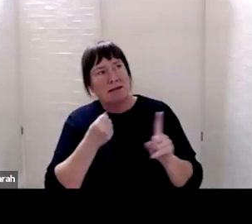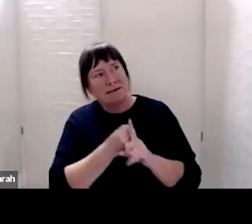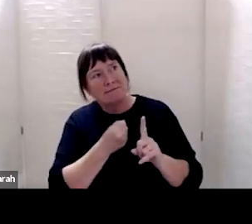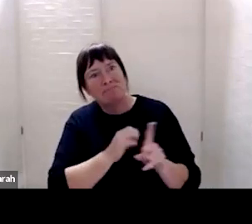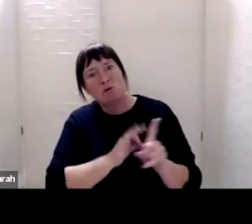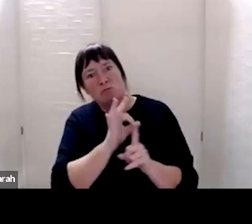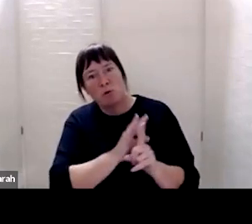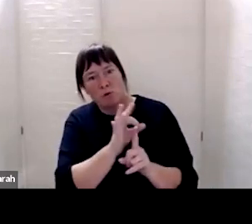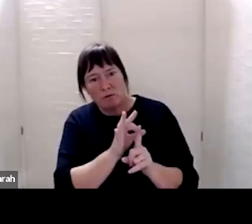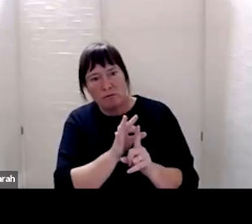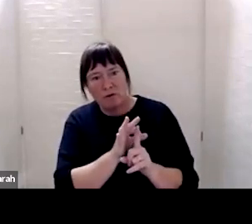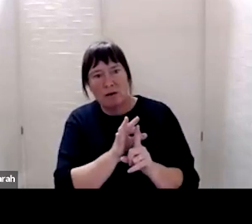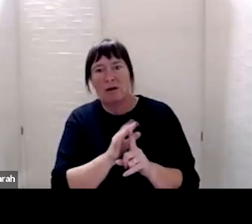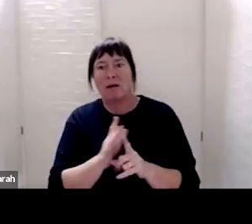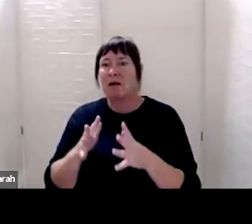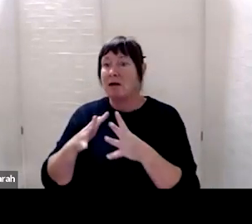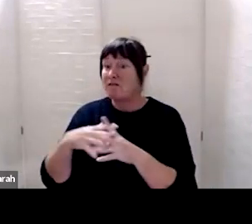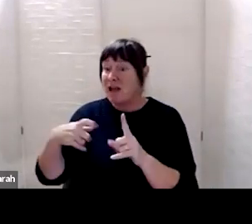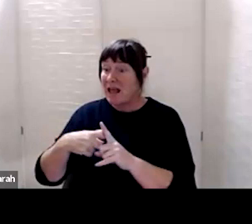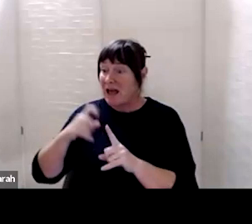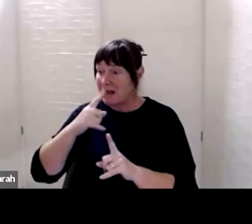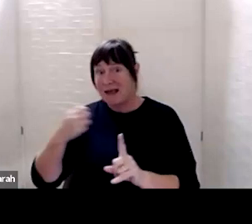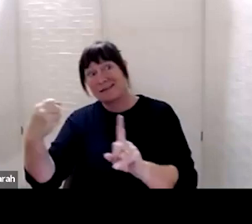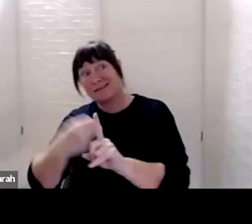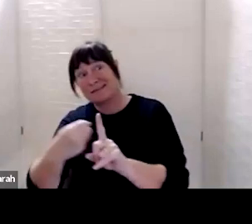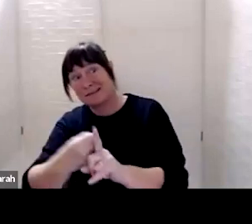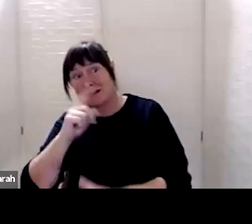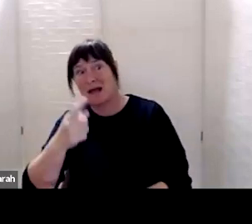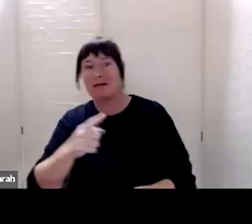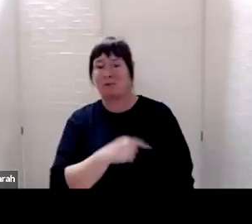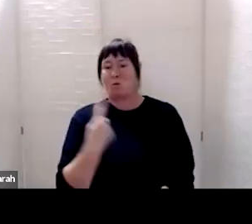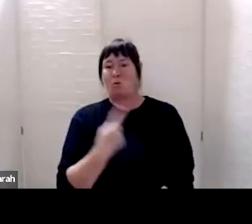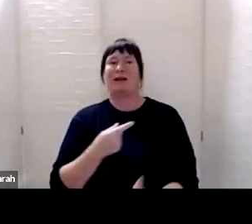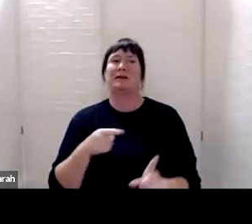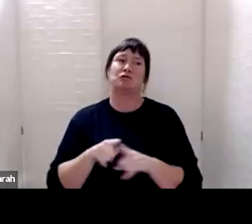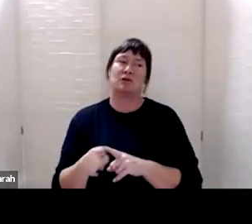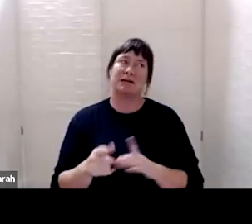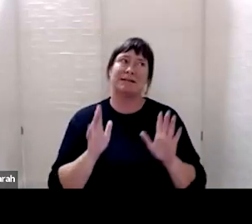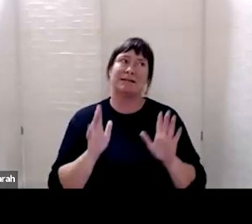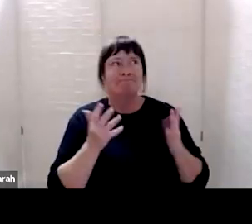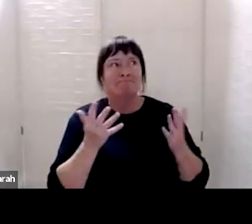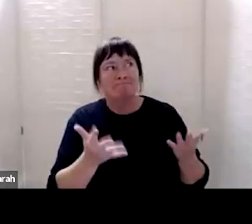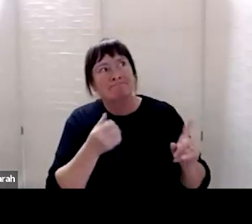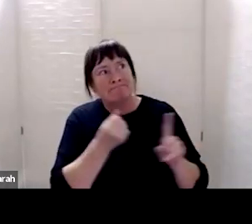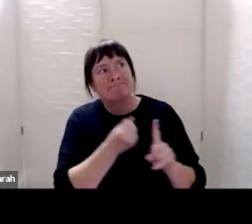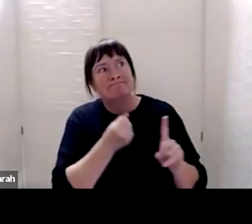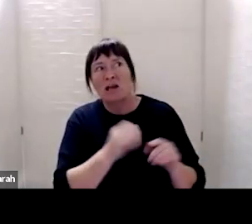It’s not something Whaikaha can drive, but we are trying to push for that. It’s not fair.